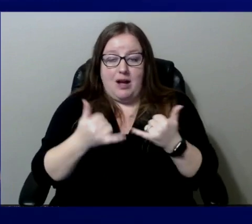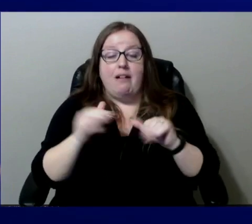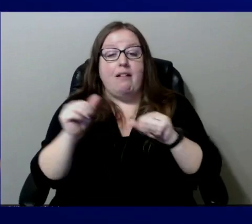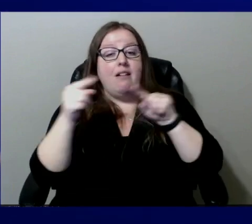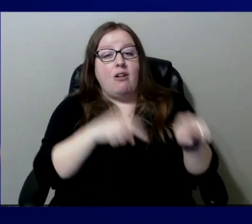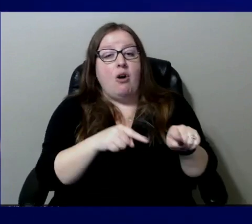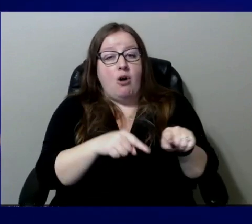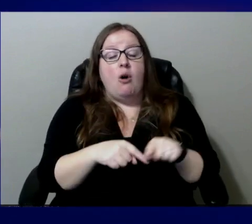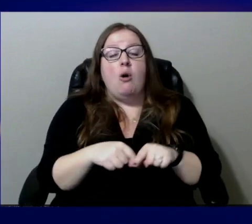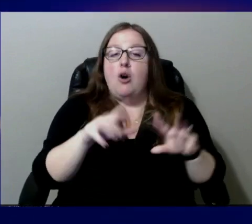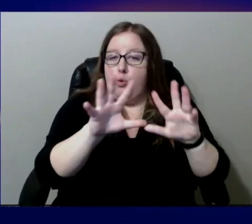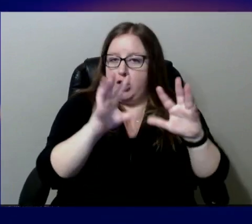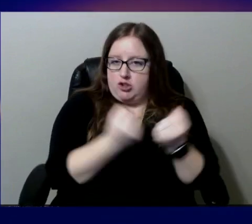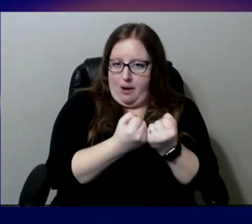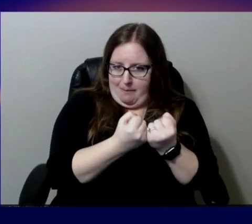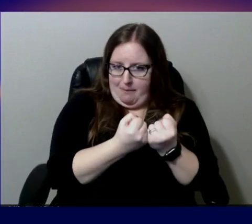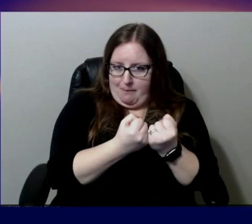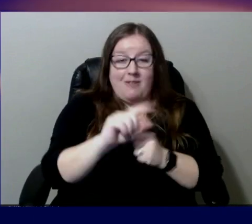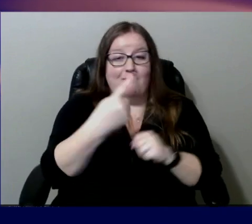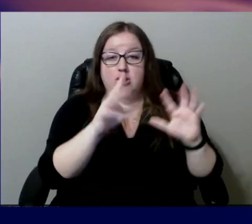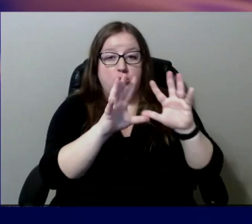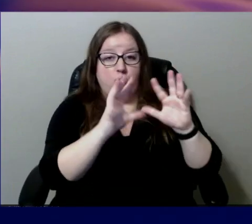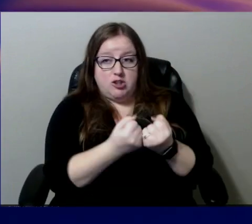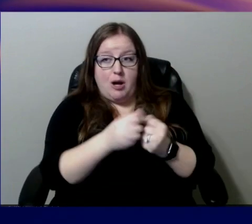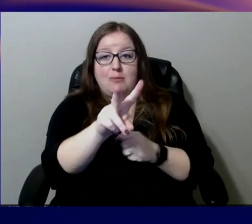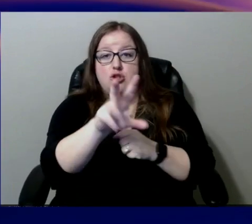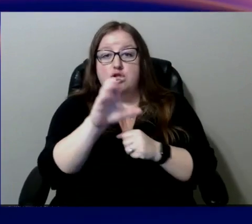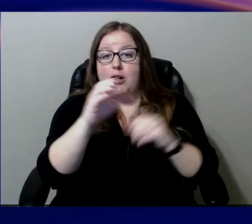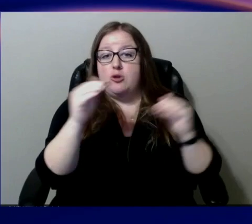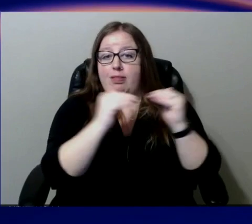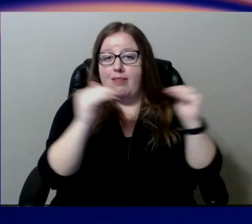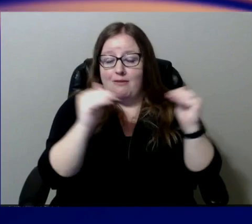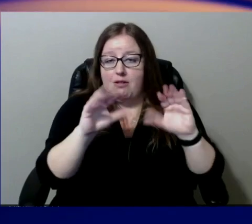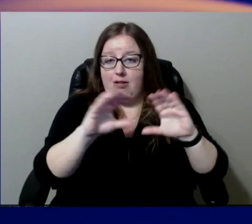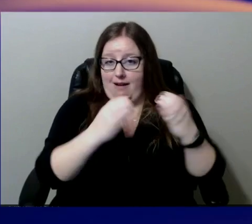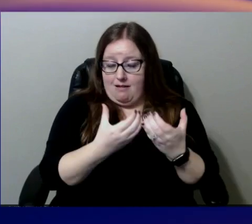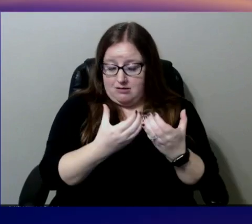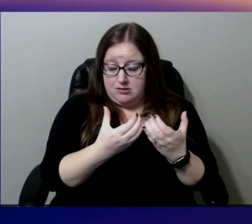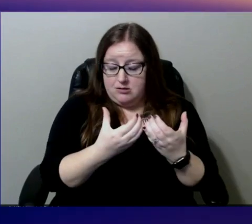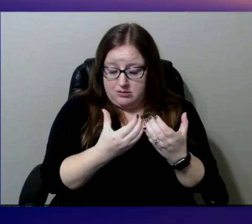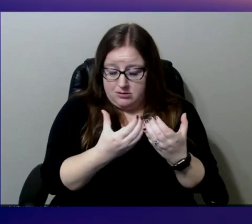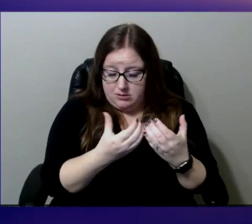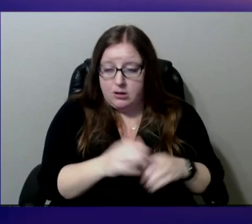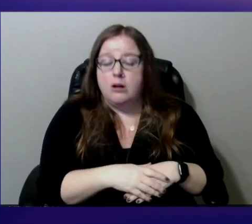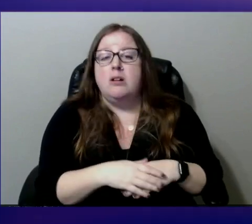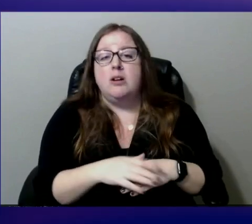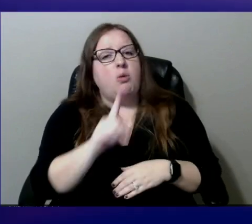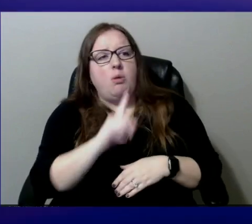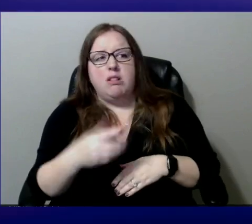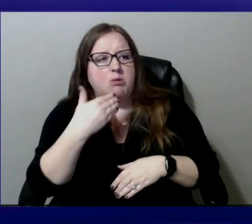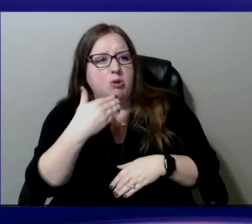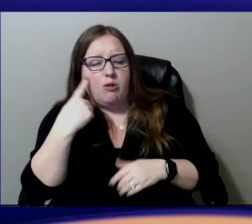So our first workshop is a 200-level course. It's great for anyone to get started with machine learning.